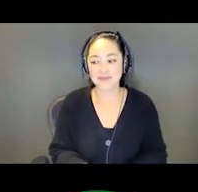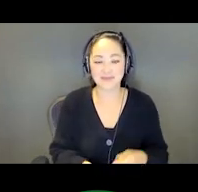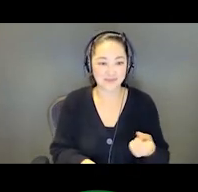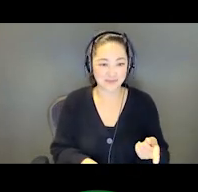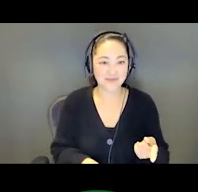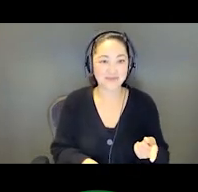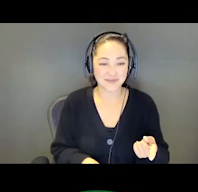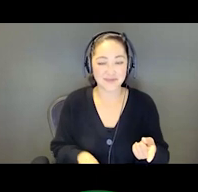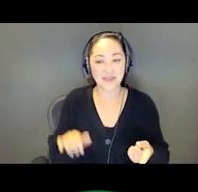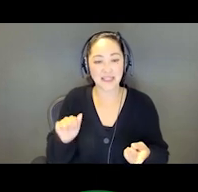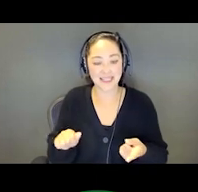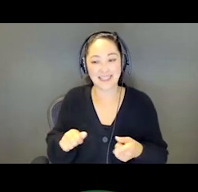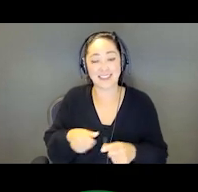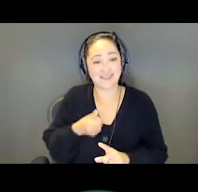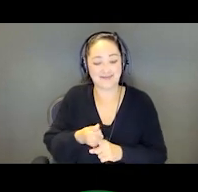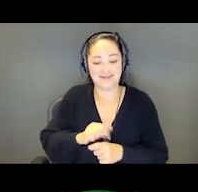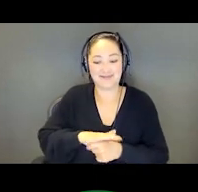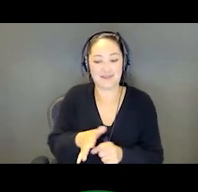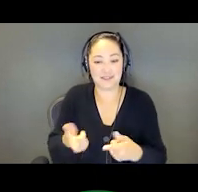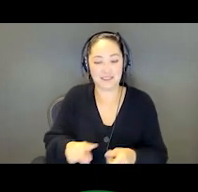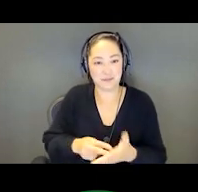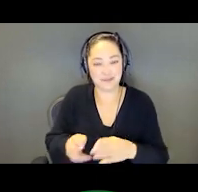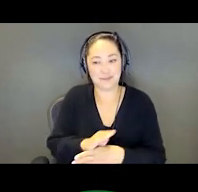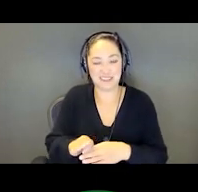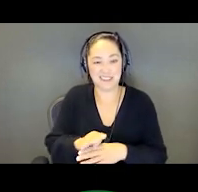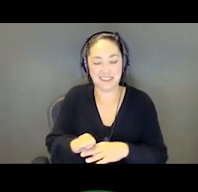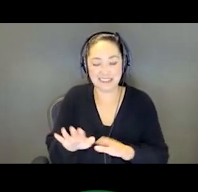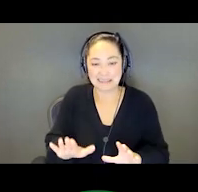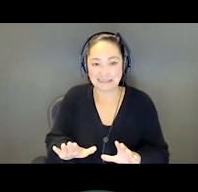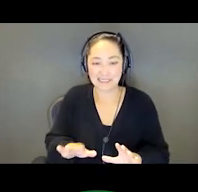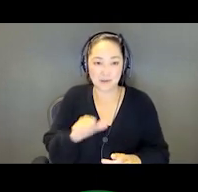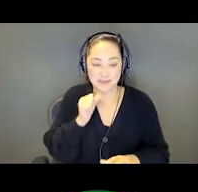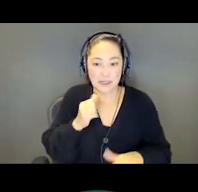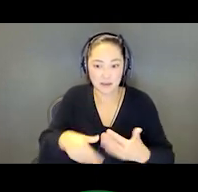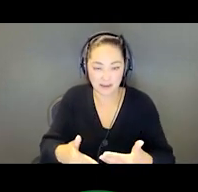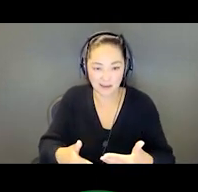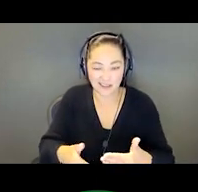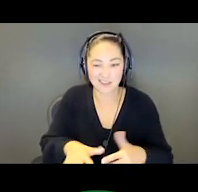which slowed down a lot our business but we had the partnership with the SIPAC Parks with